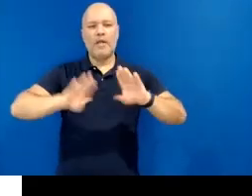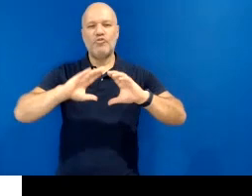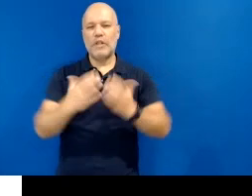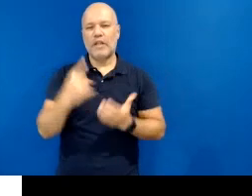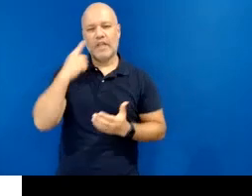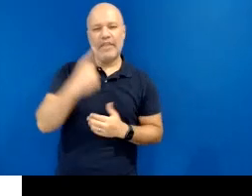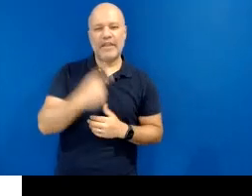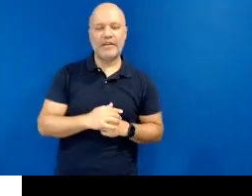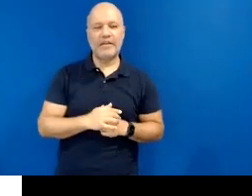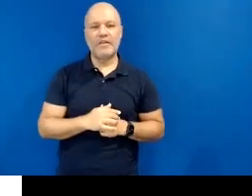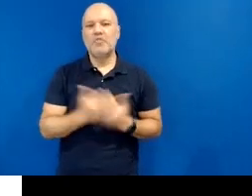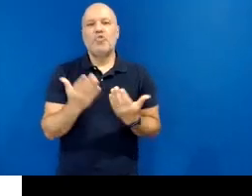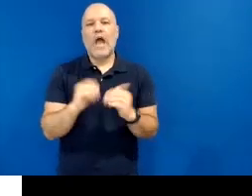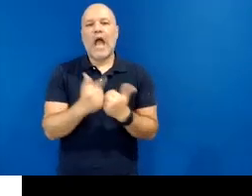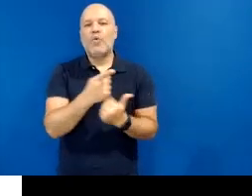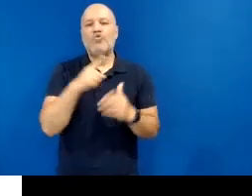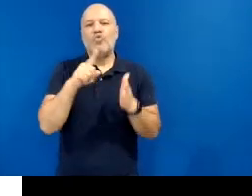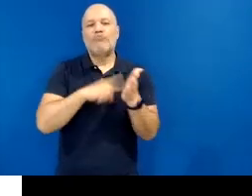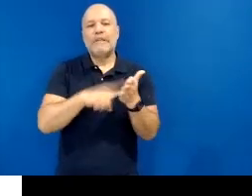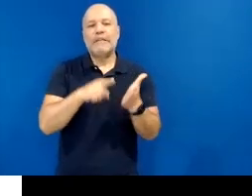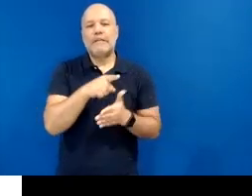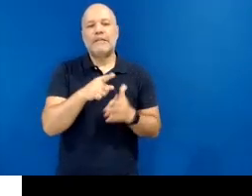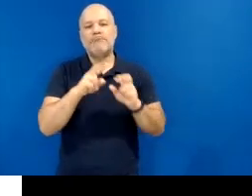remembering correctly, but just the image itself,